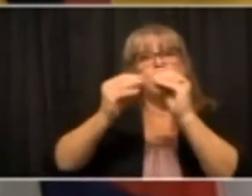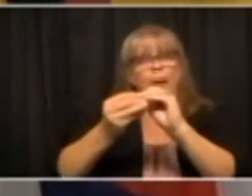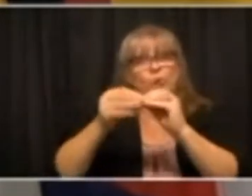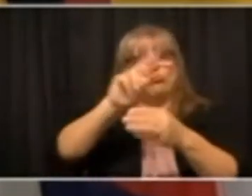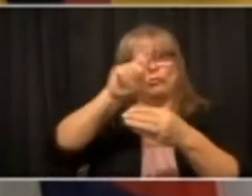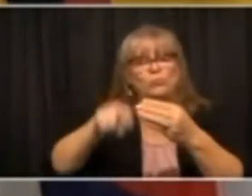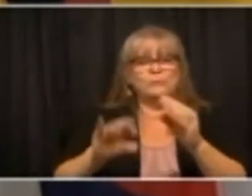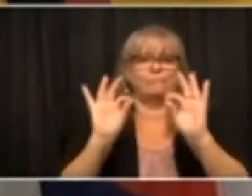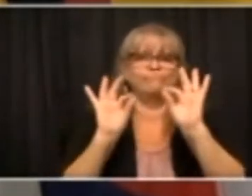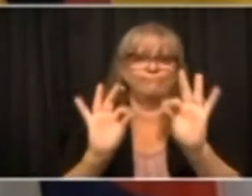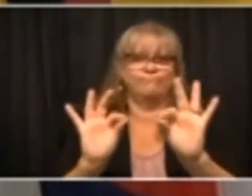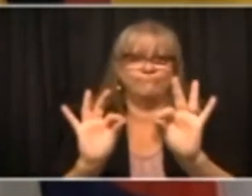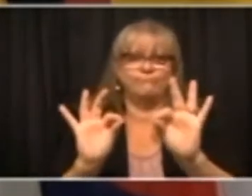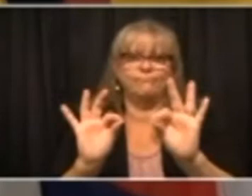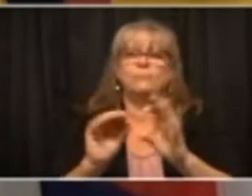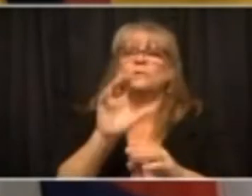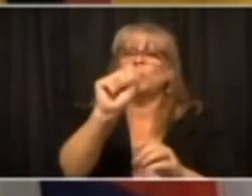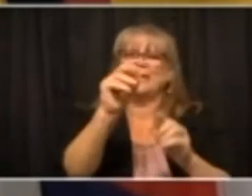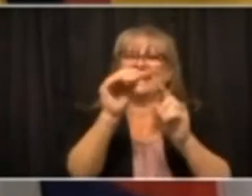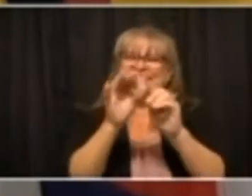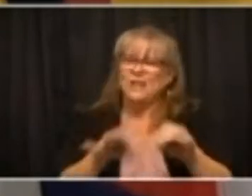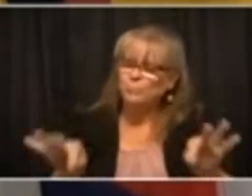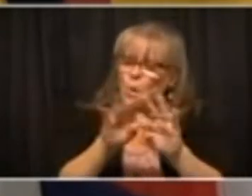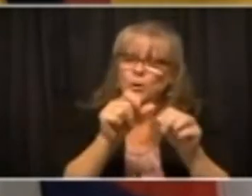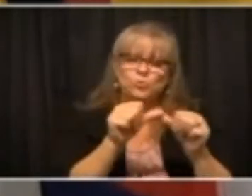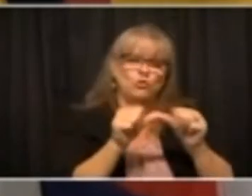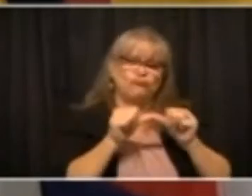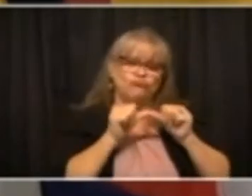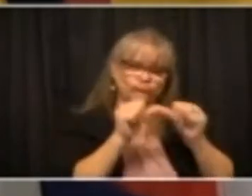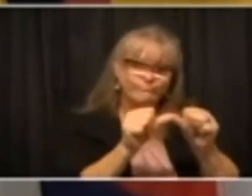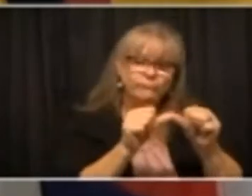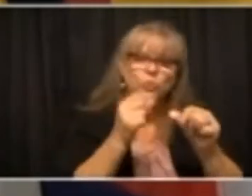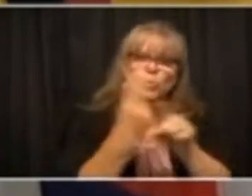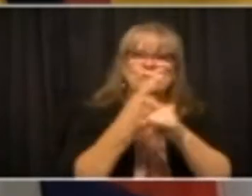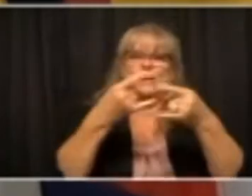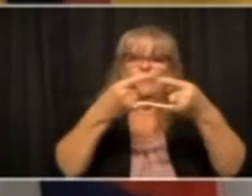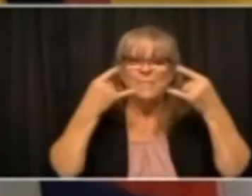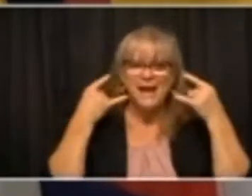social distancing avoiding large groups washing your our hands with soap